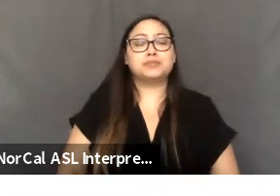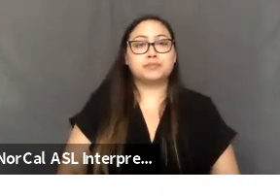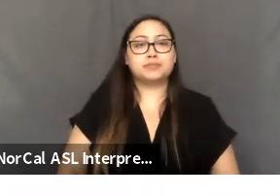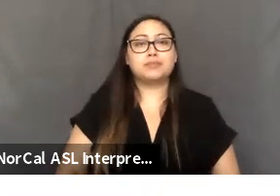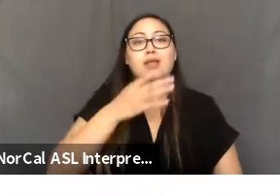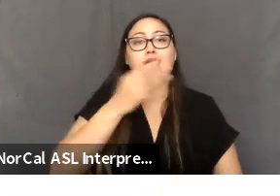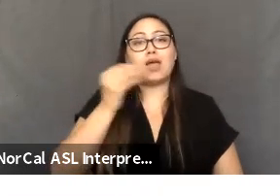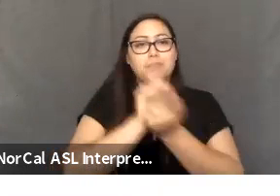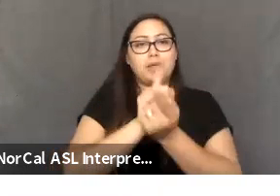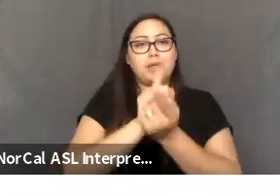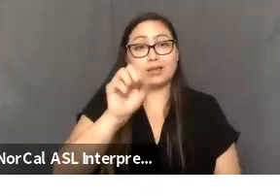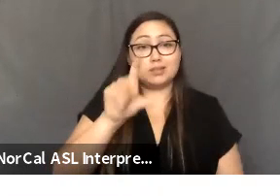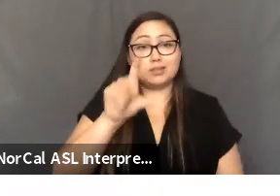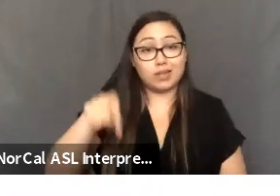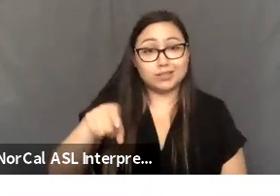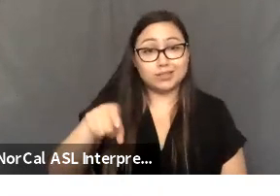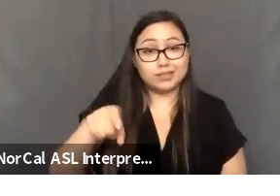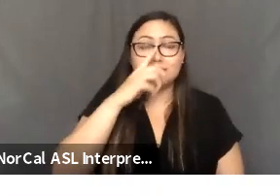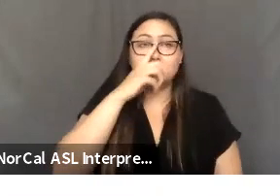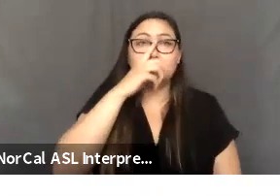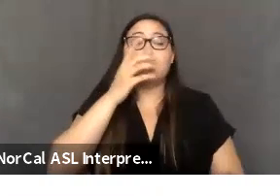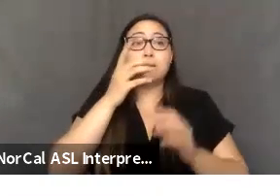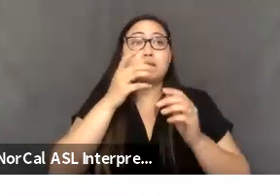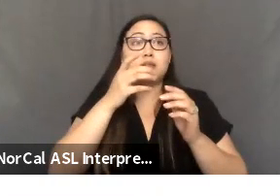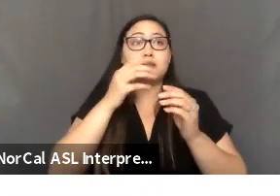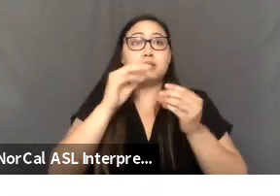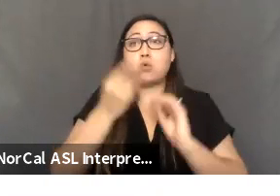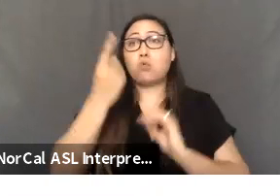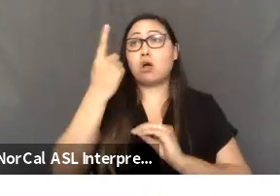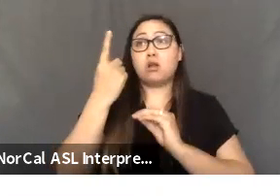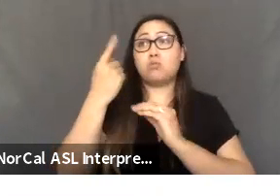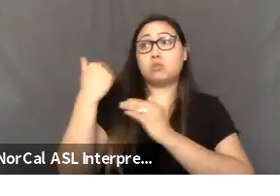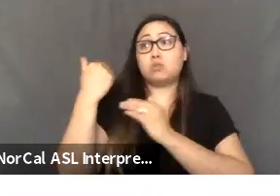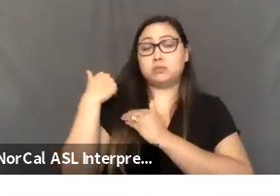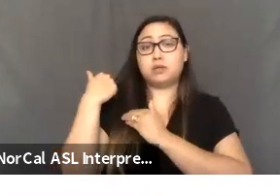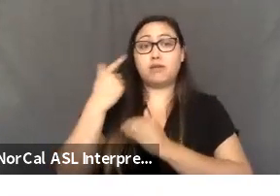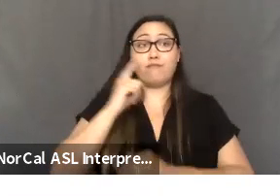So really the main responsibility they felt for their position was really focused on the